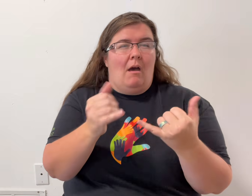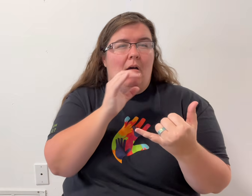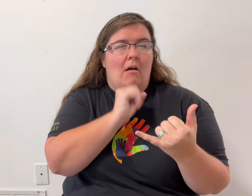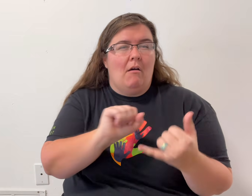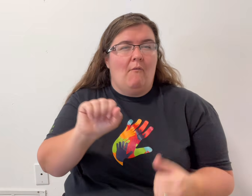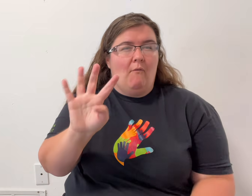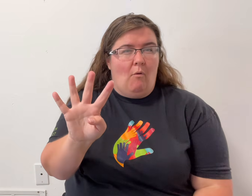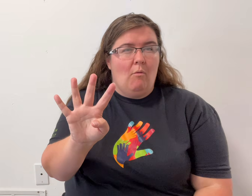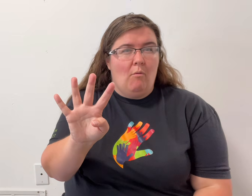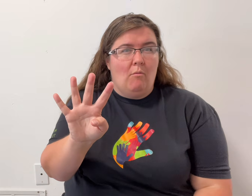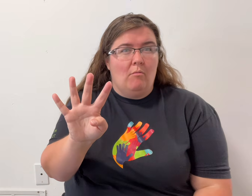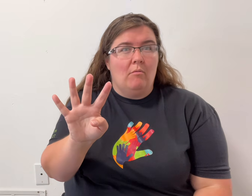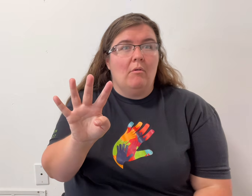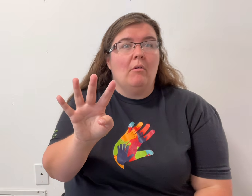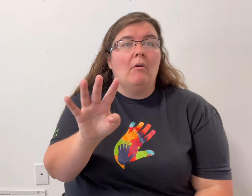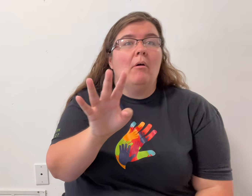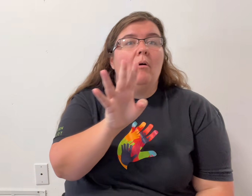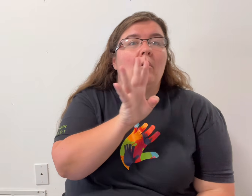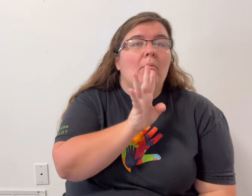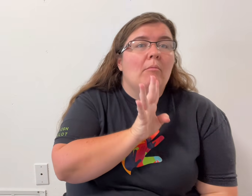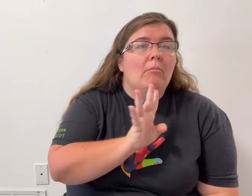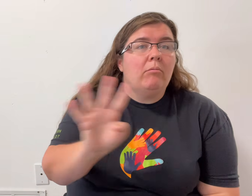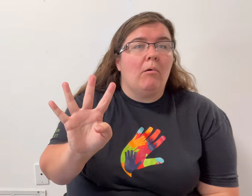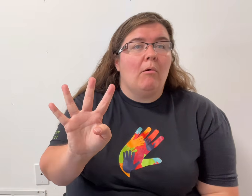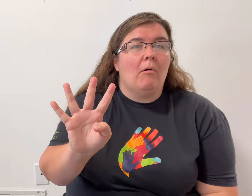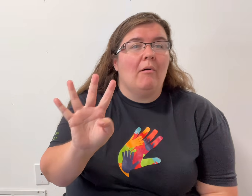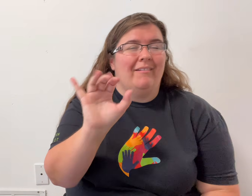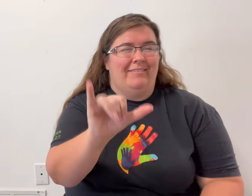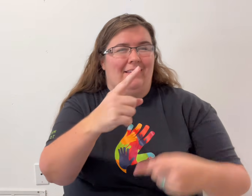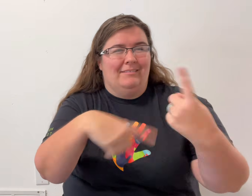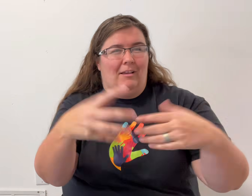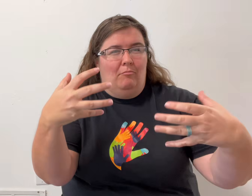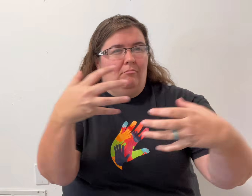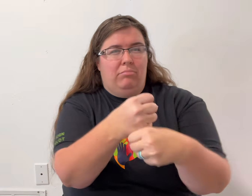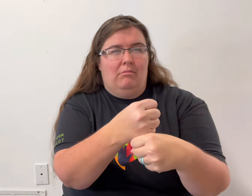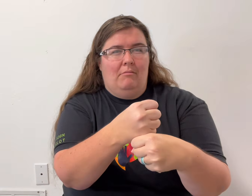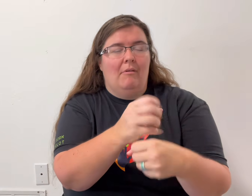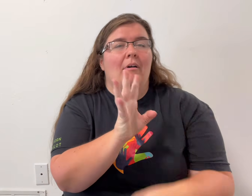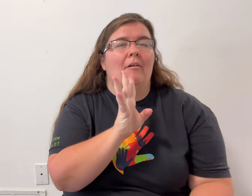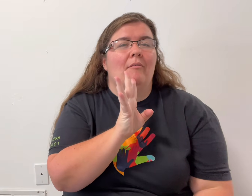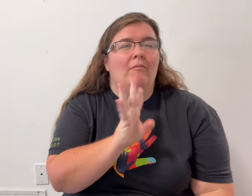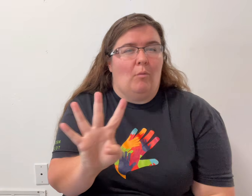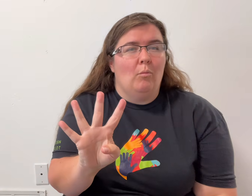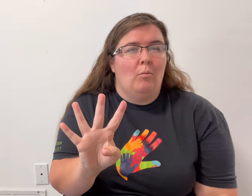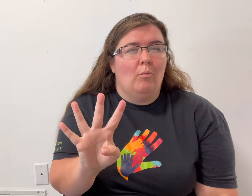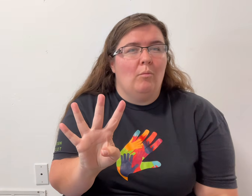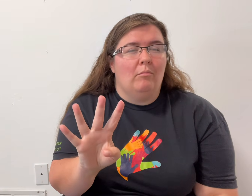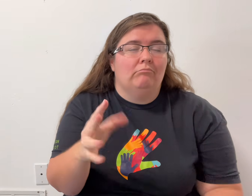and is now 4 years old. AGE-FOUR is a compound sign.